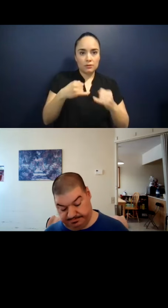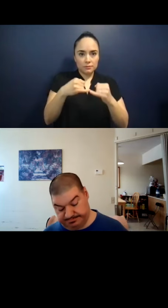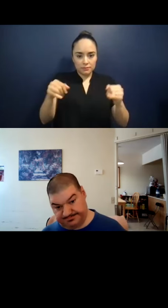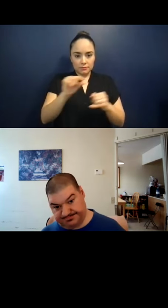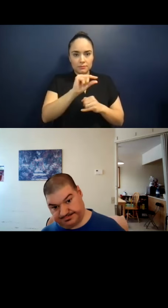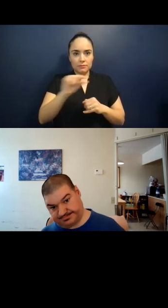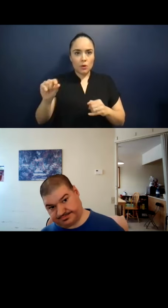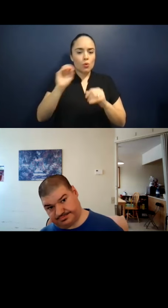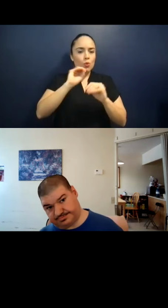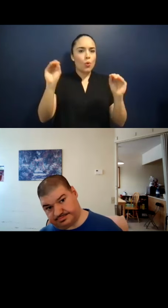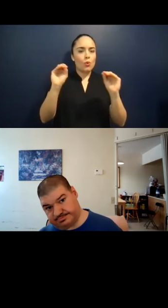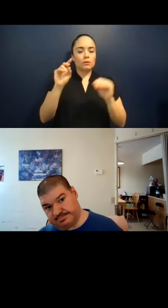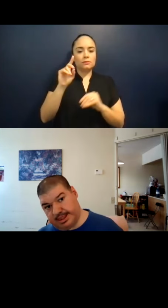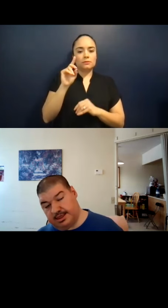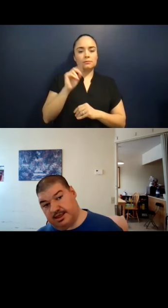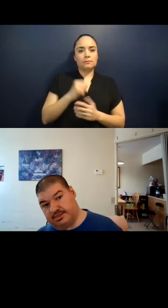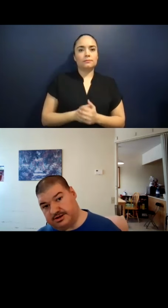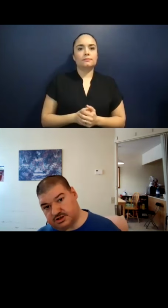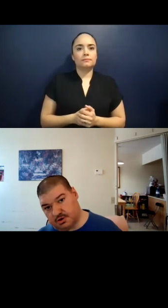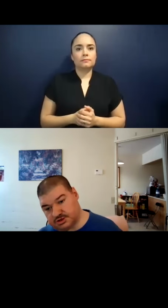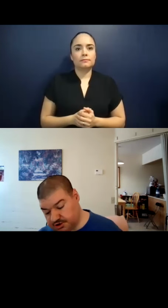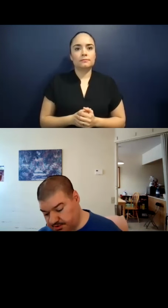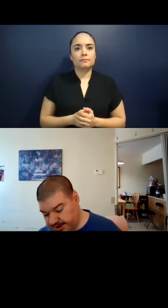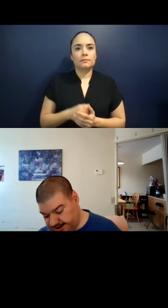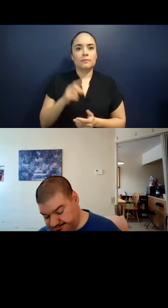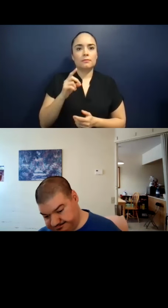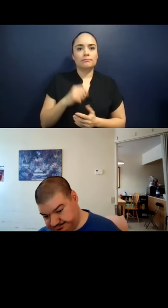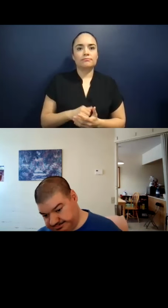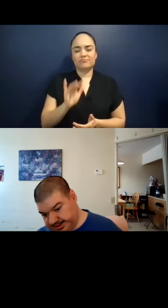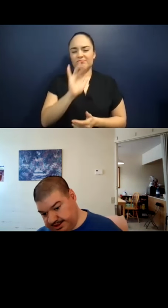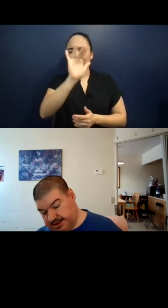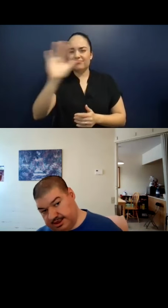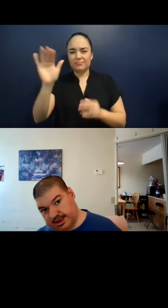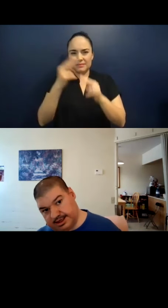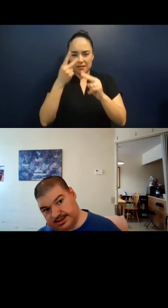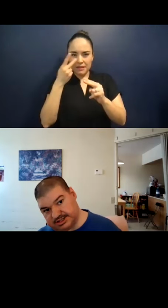meeting Canada